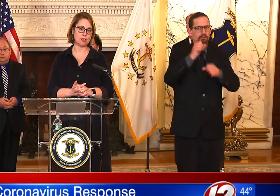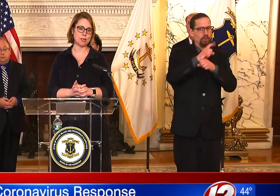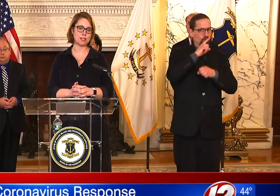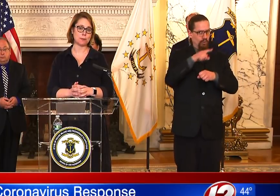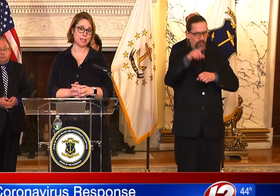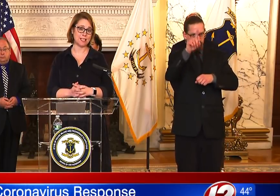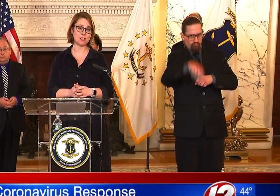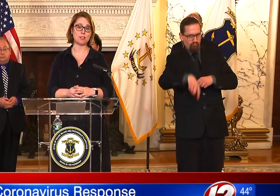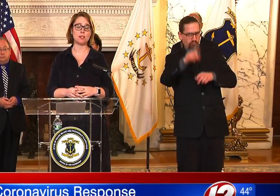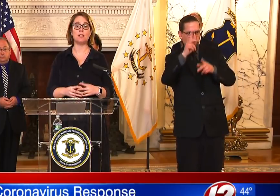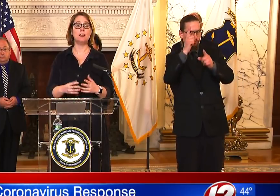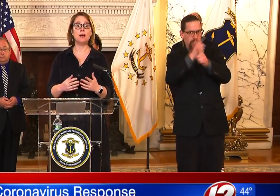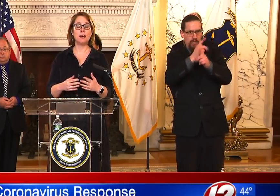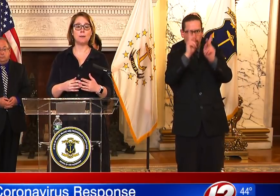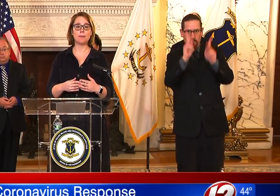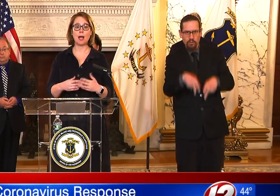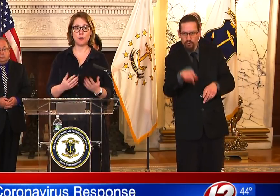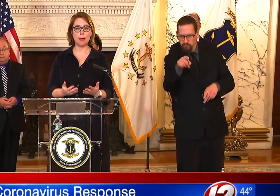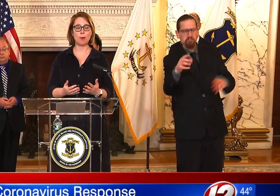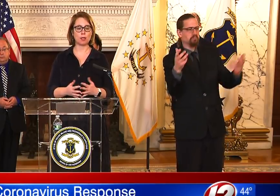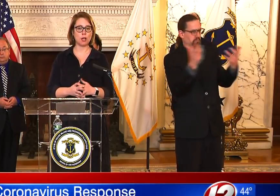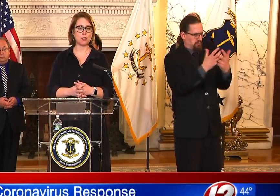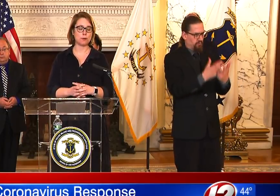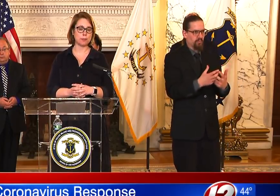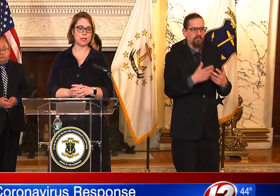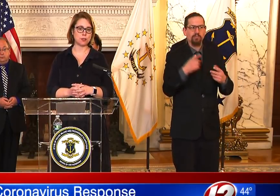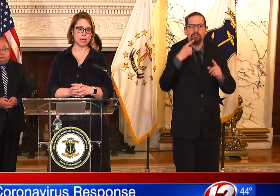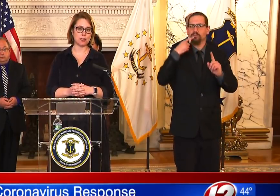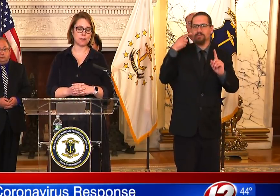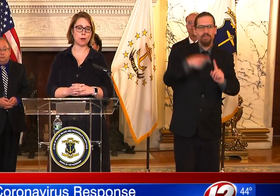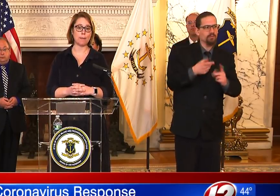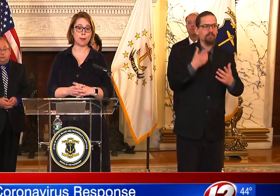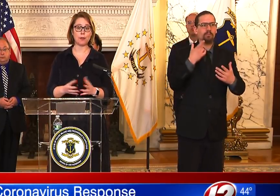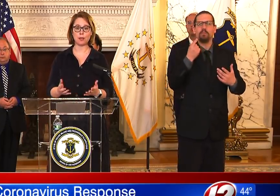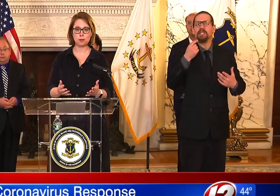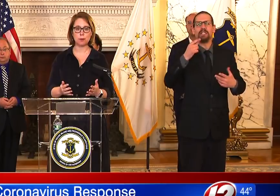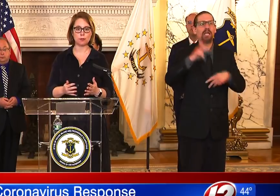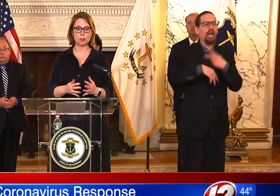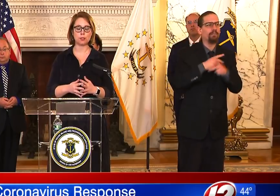THEY ALSO HAVE DETAILS ABOUT HOW PEOPLE SCREEN POTENTIAL -- ABOUT HOW TO SCREEN POTENTIAL CAREGIVERS.